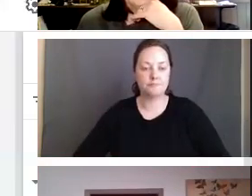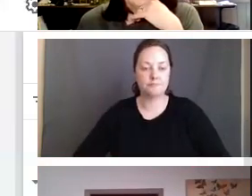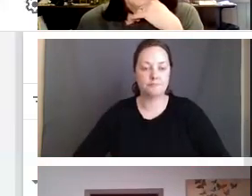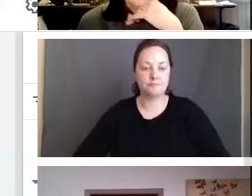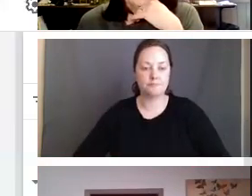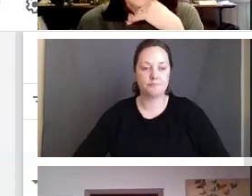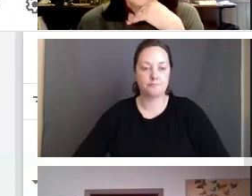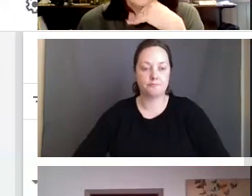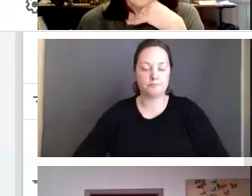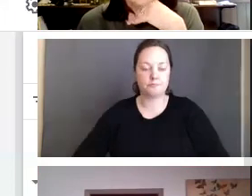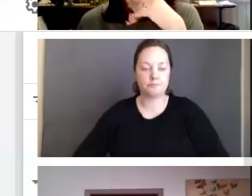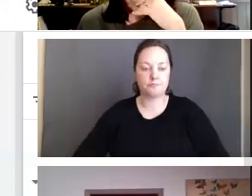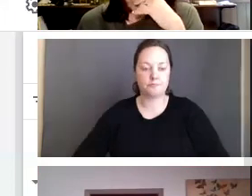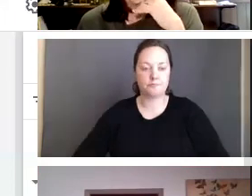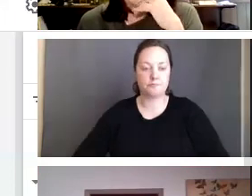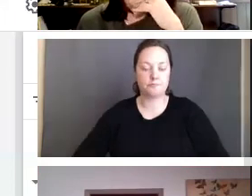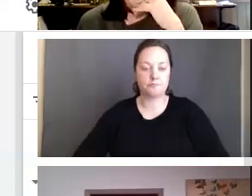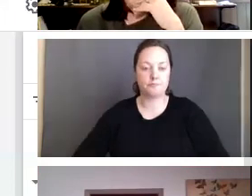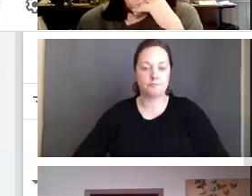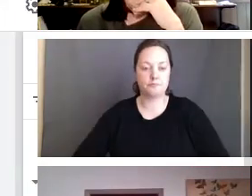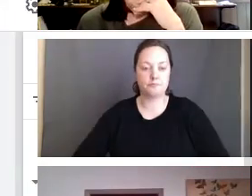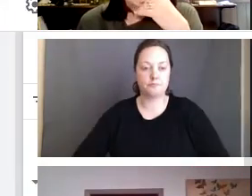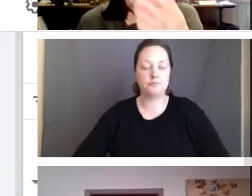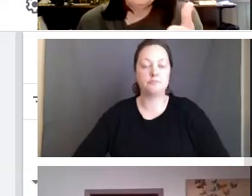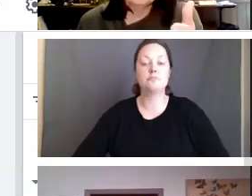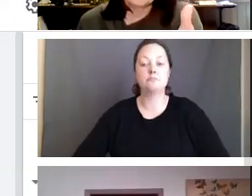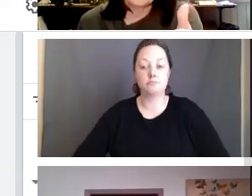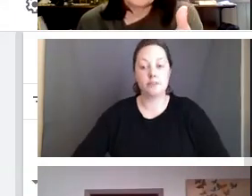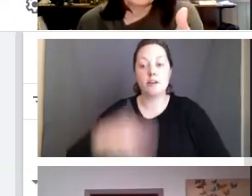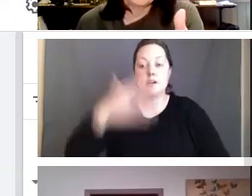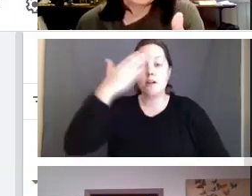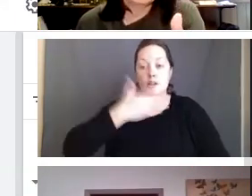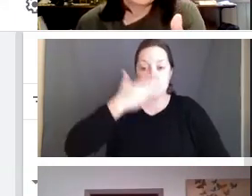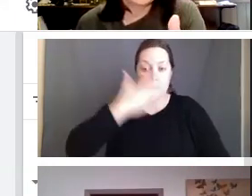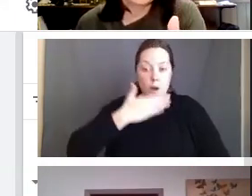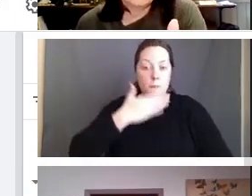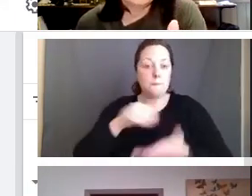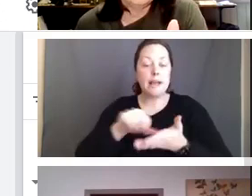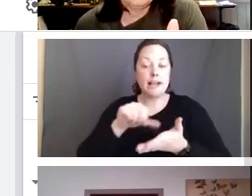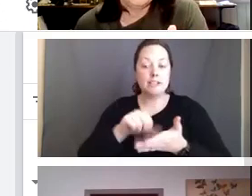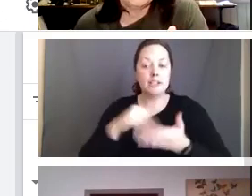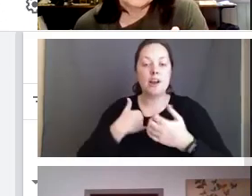If I click YouTube, I'm going to click it, watch what happens.